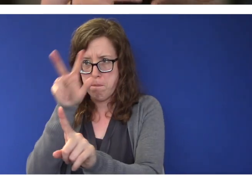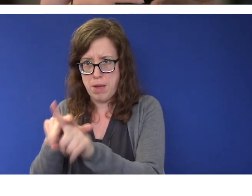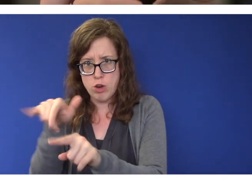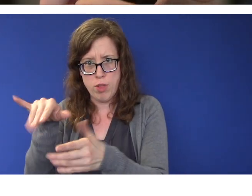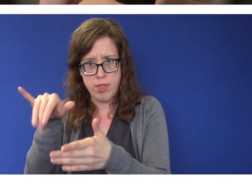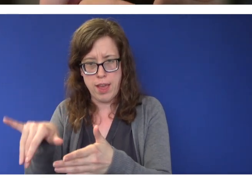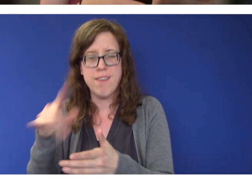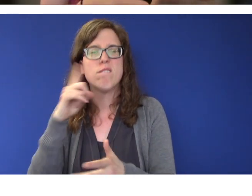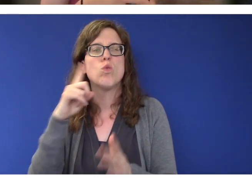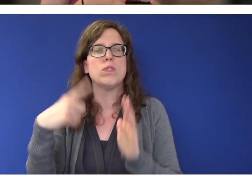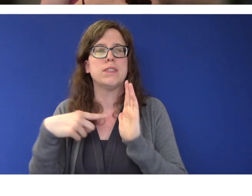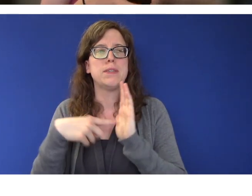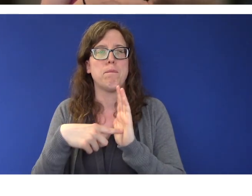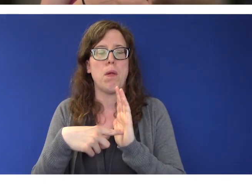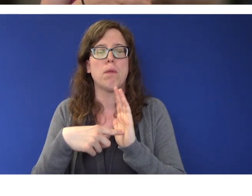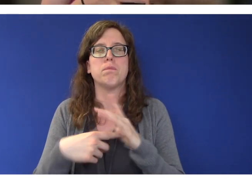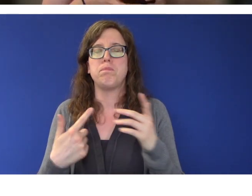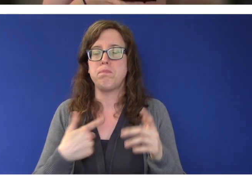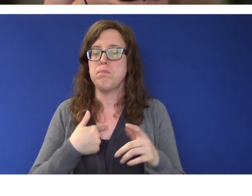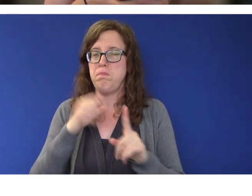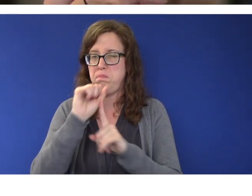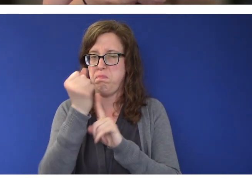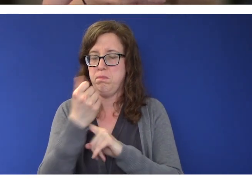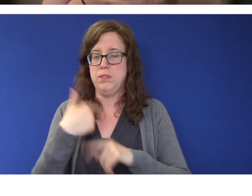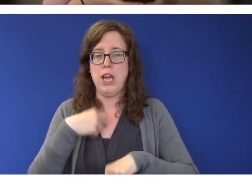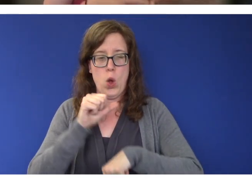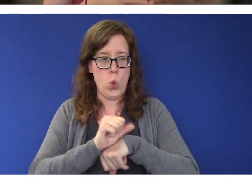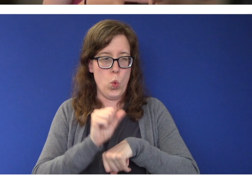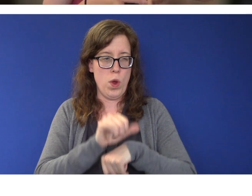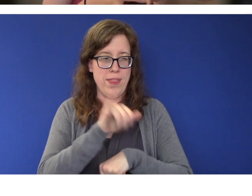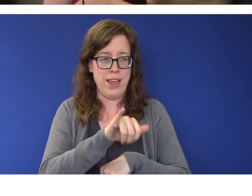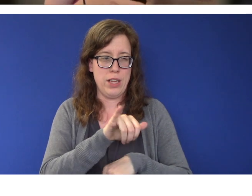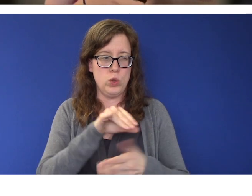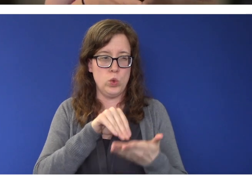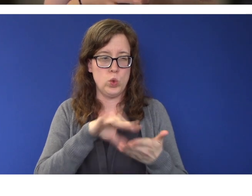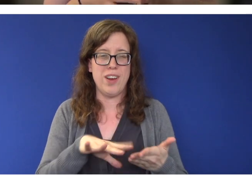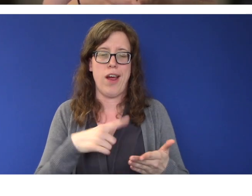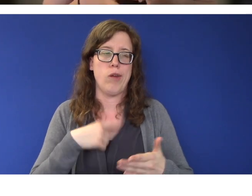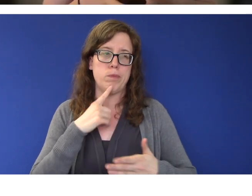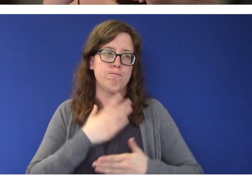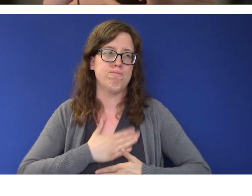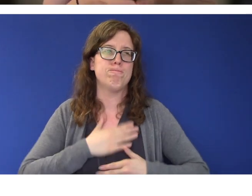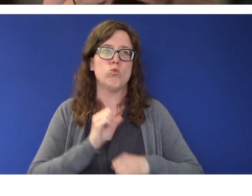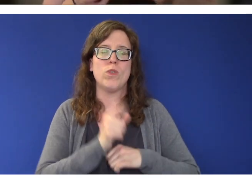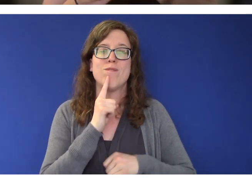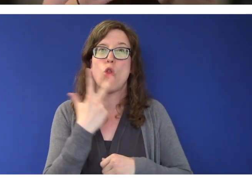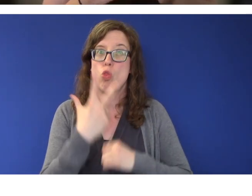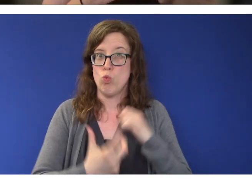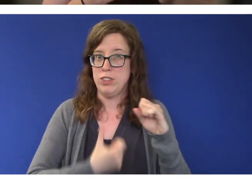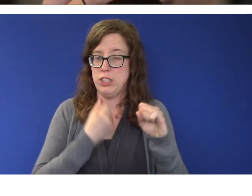I worked with a student and I had the pleasure of working with the student for 3 years and when